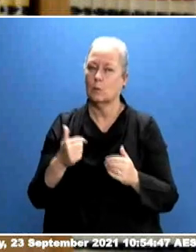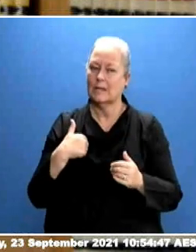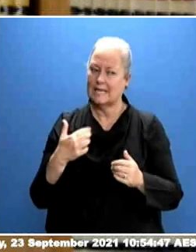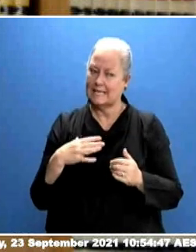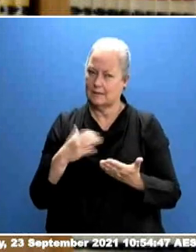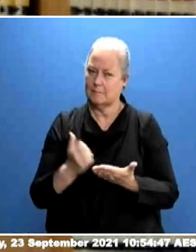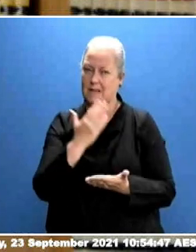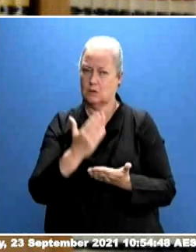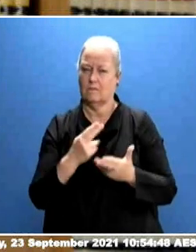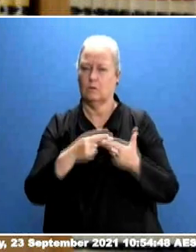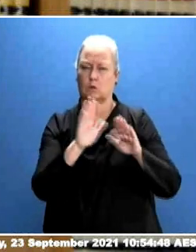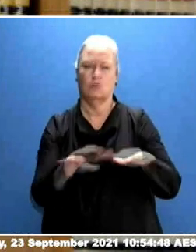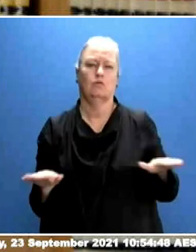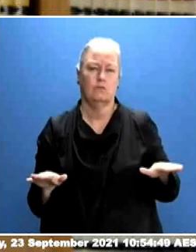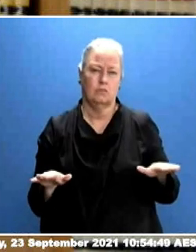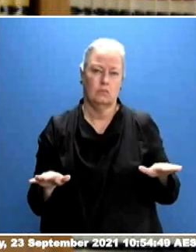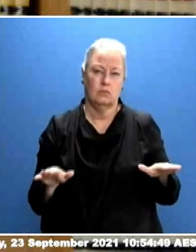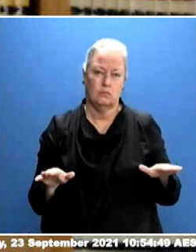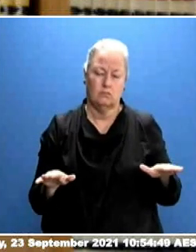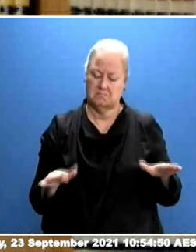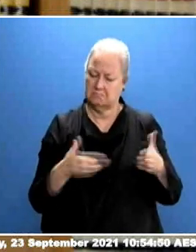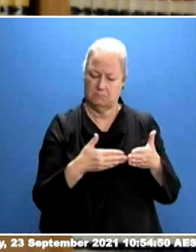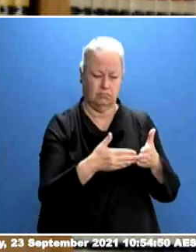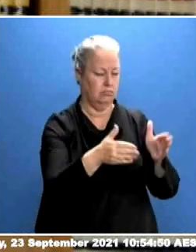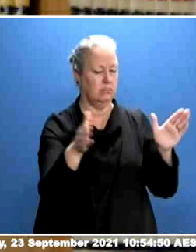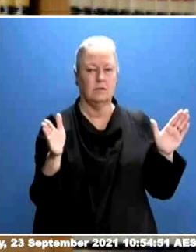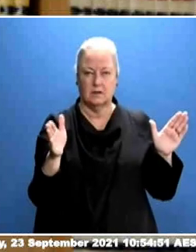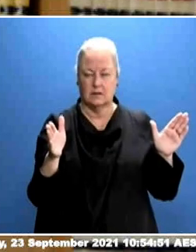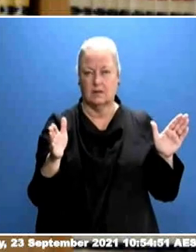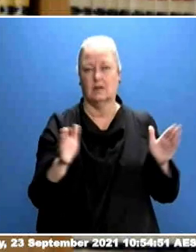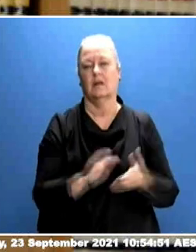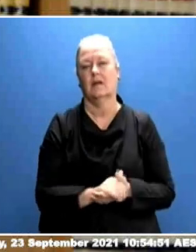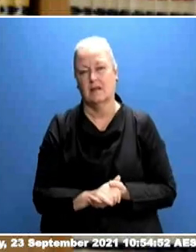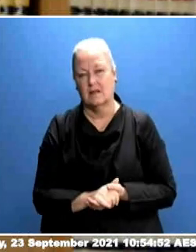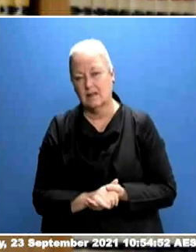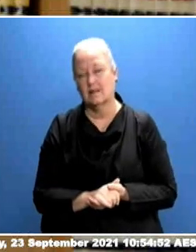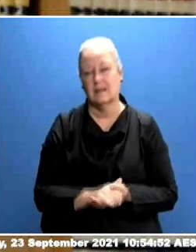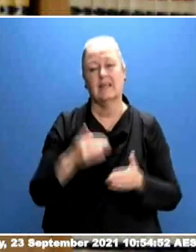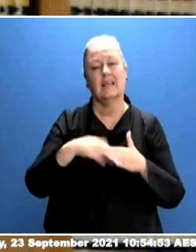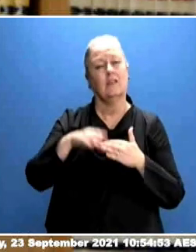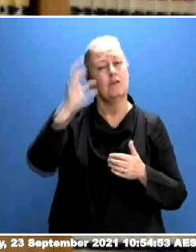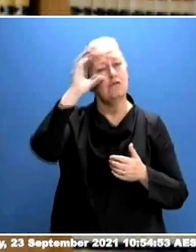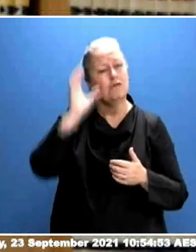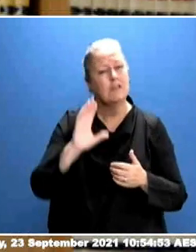and that is across the board and more so, therefore, in the regional areas where it may be more difficult to resource